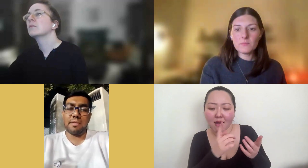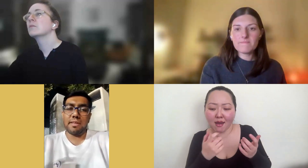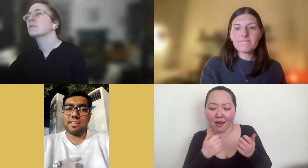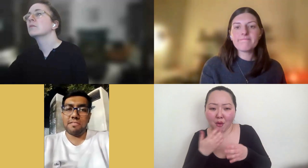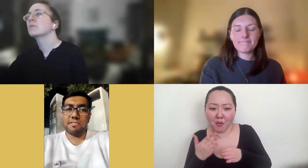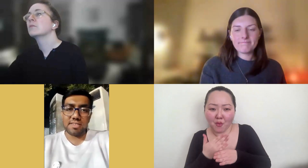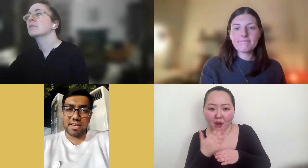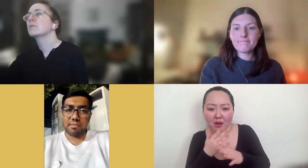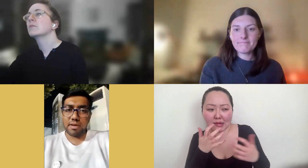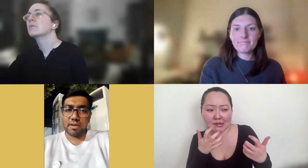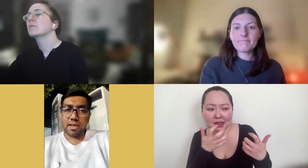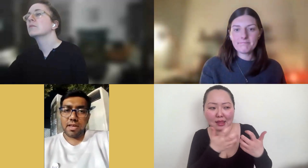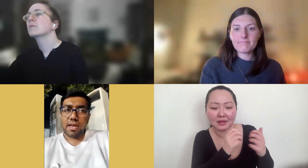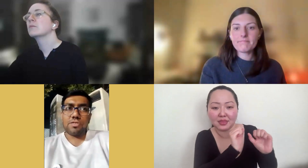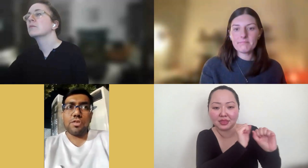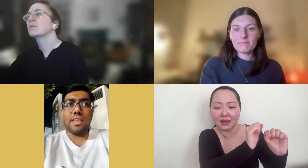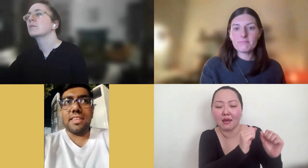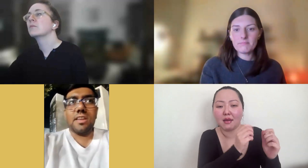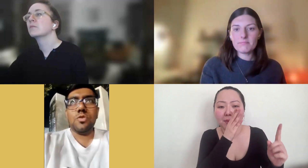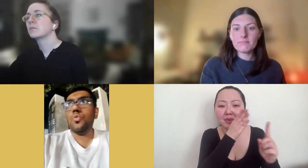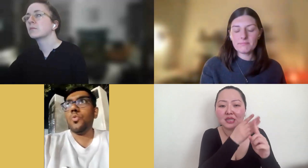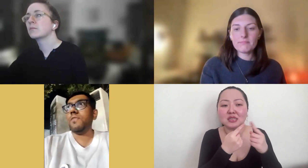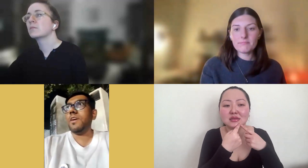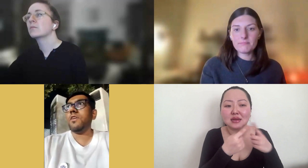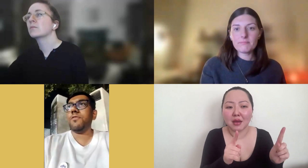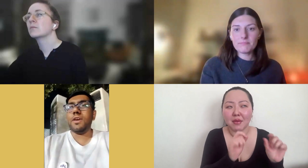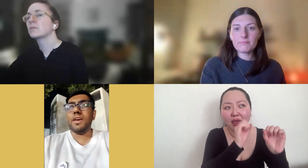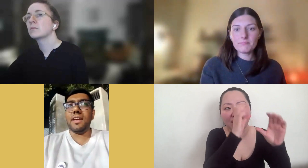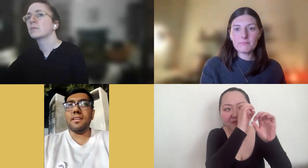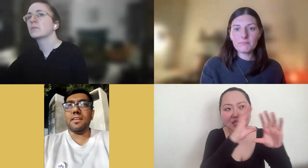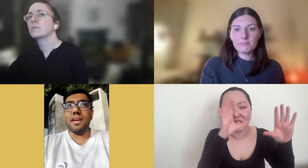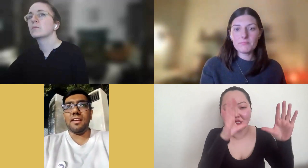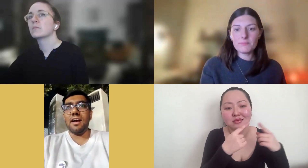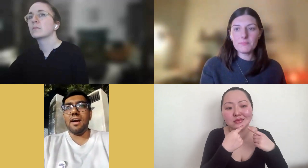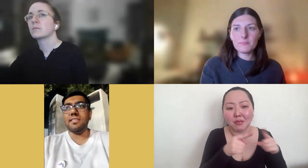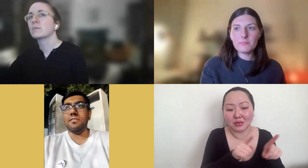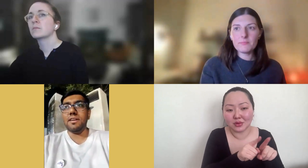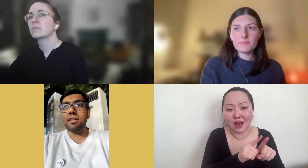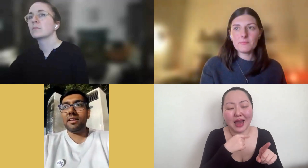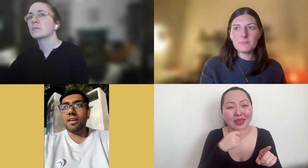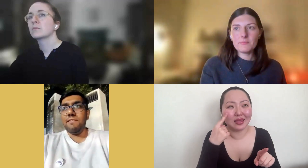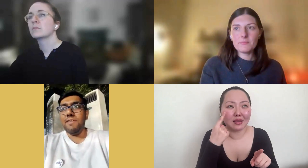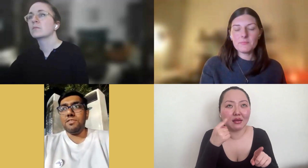statement and their vision statement. I think that is one way of looking at it. Another one,